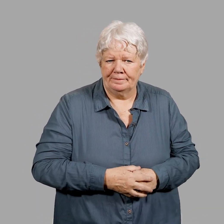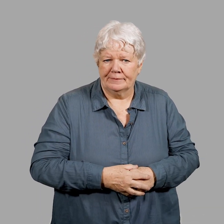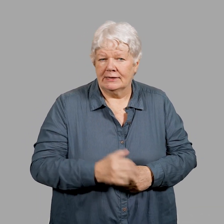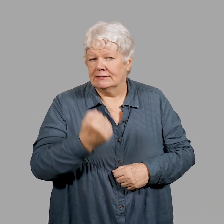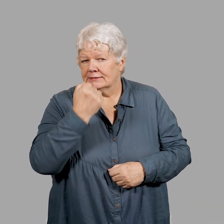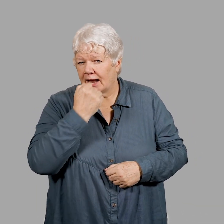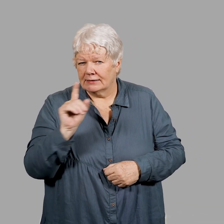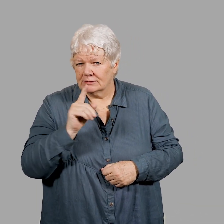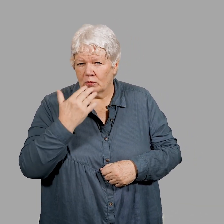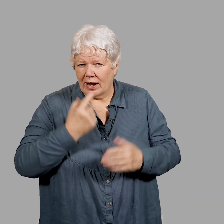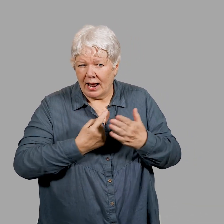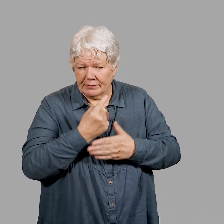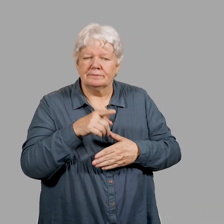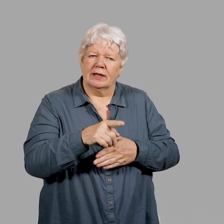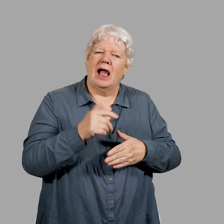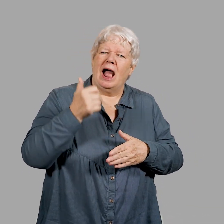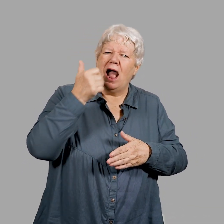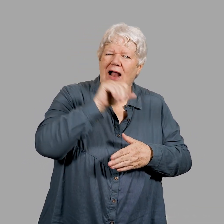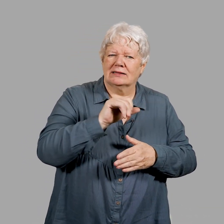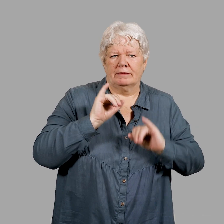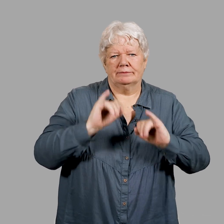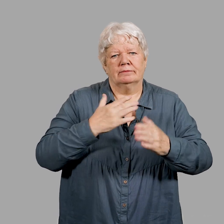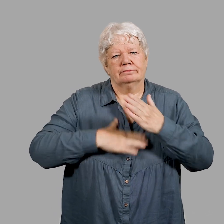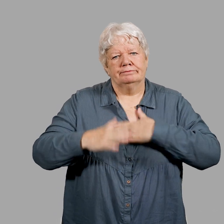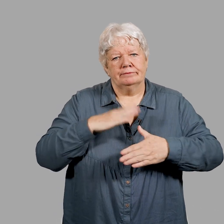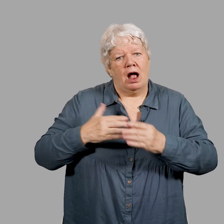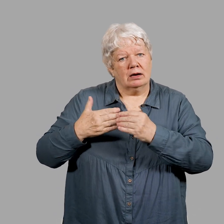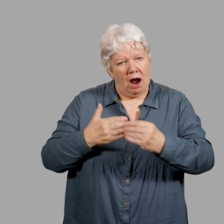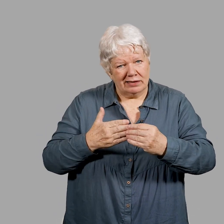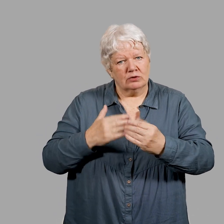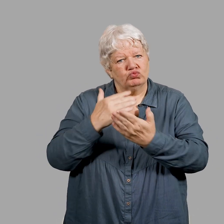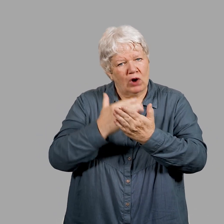Date: Academic misconduct guidance and regulations